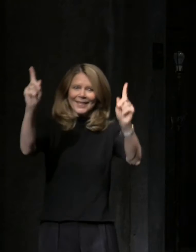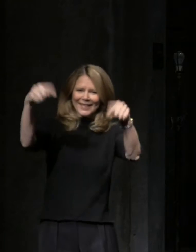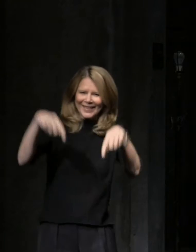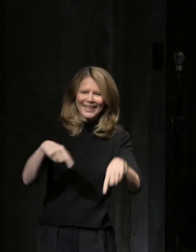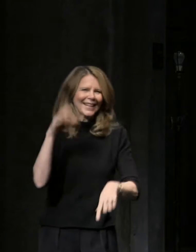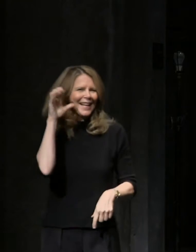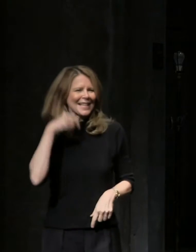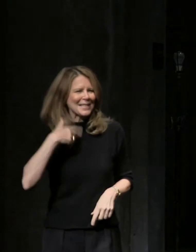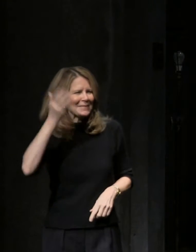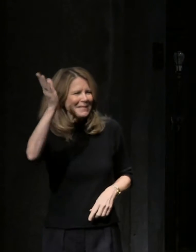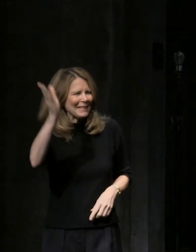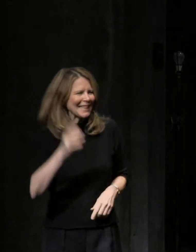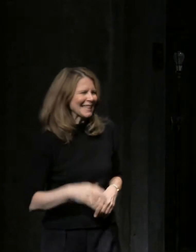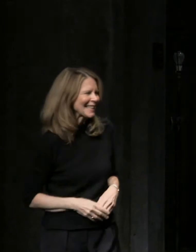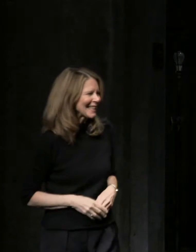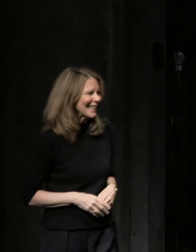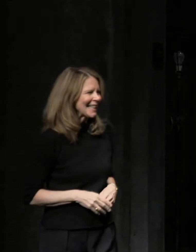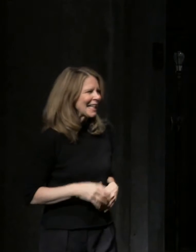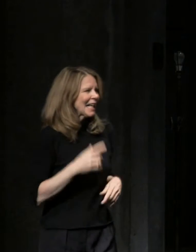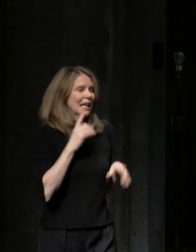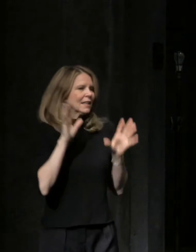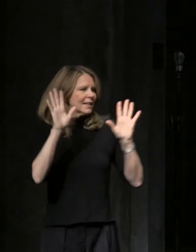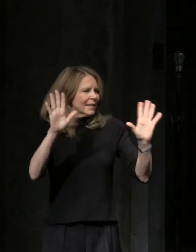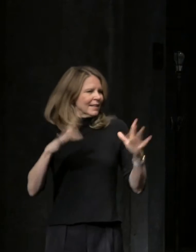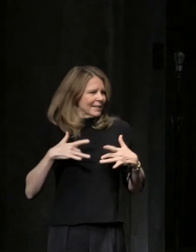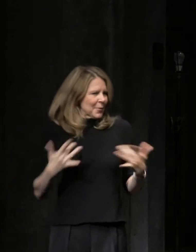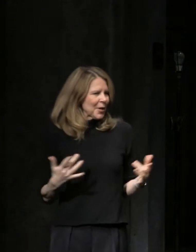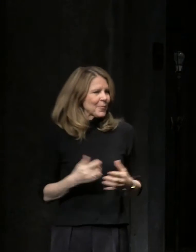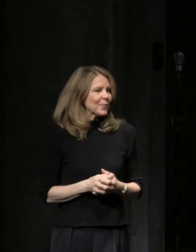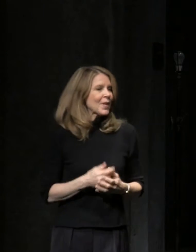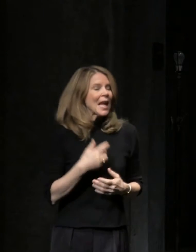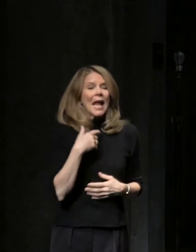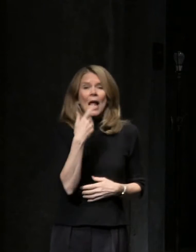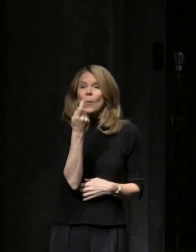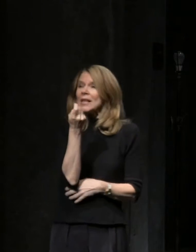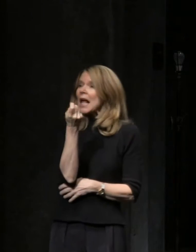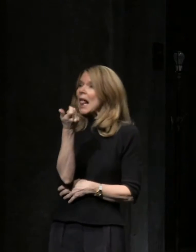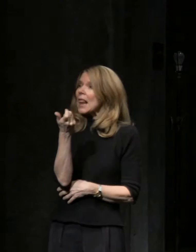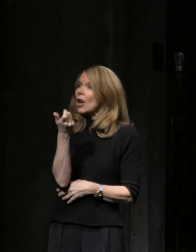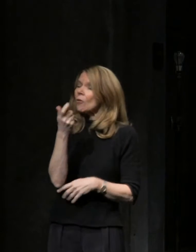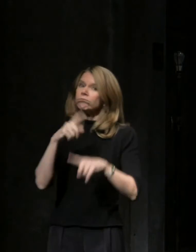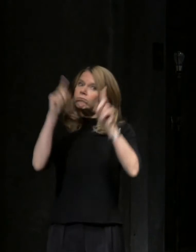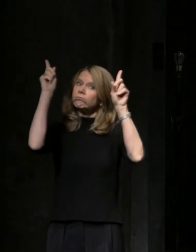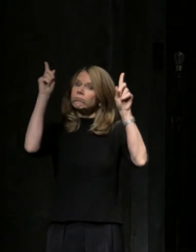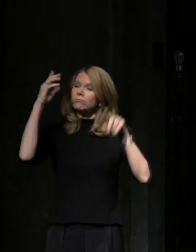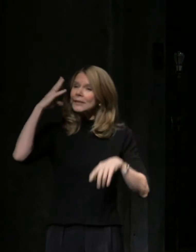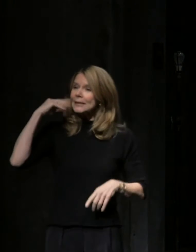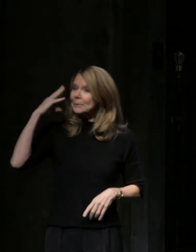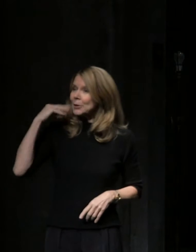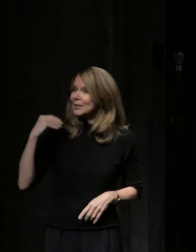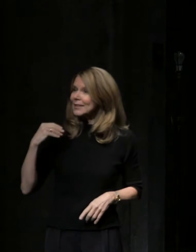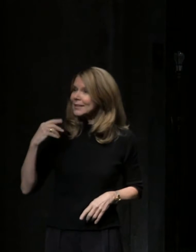It was an extraordinary treat. I will say it was a slightly unusual one. We came last